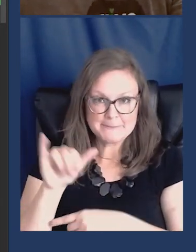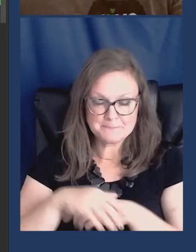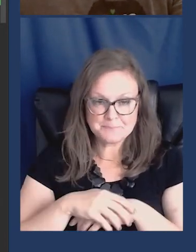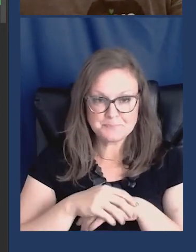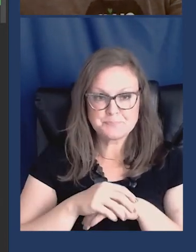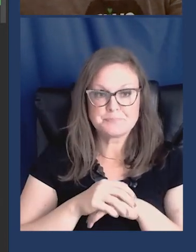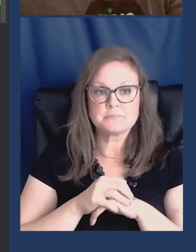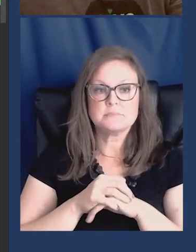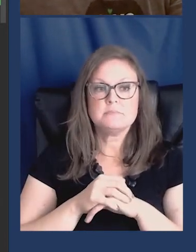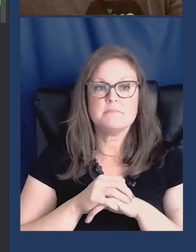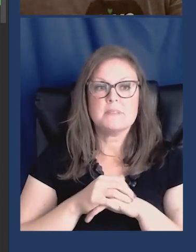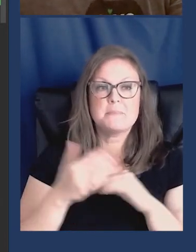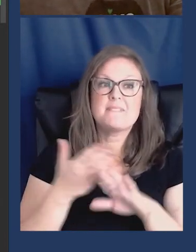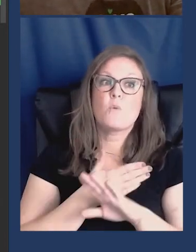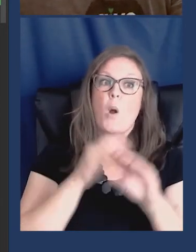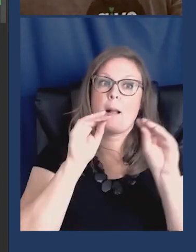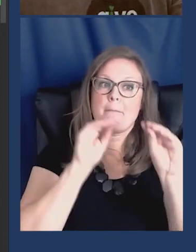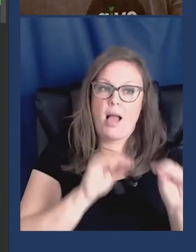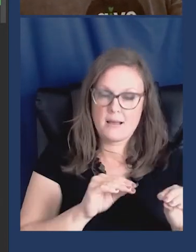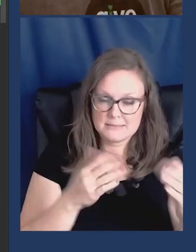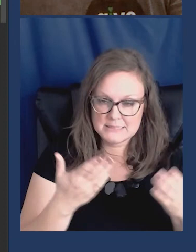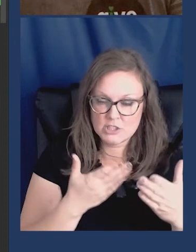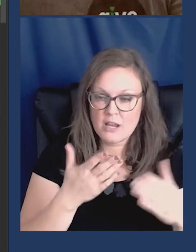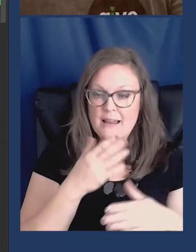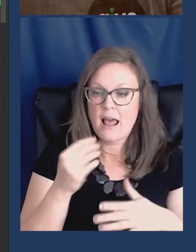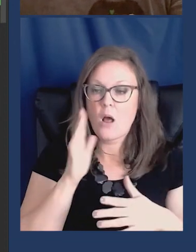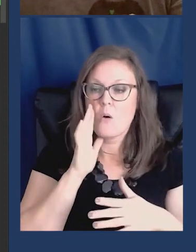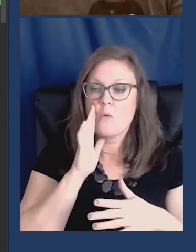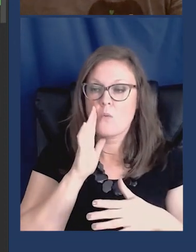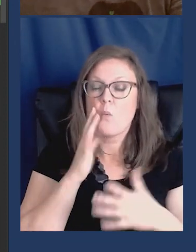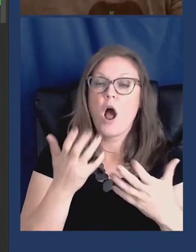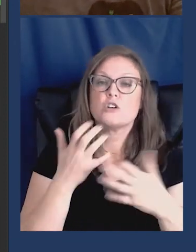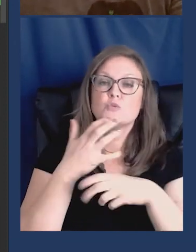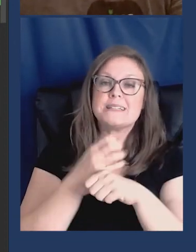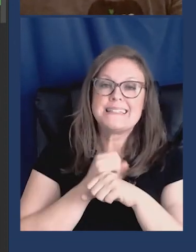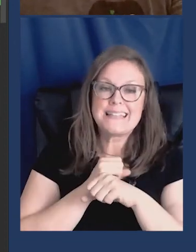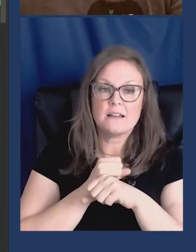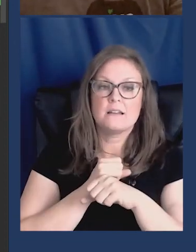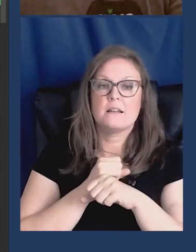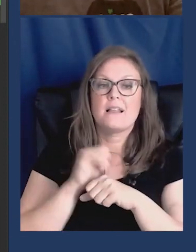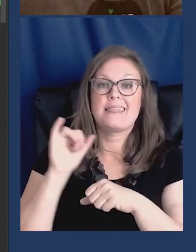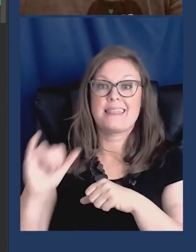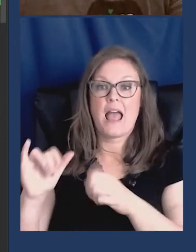Want to get a actually get the button added so that we can toggle back and forth.